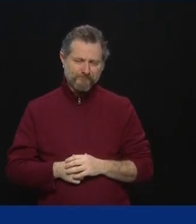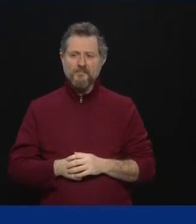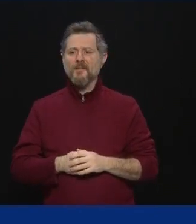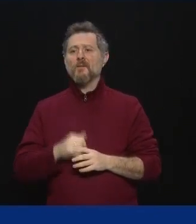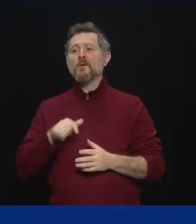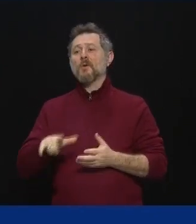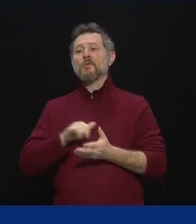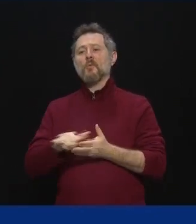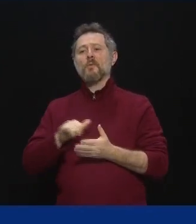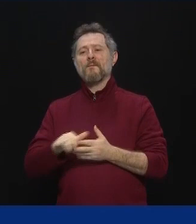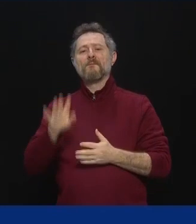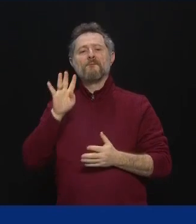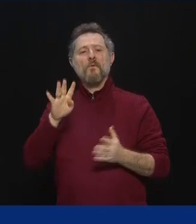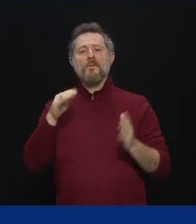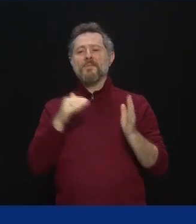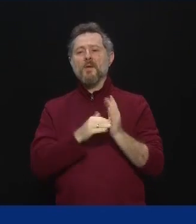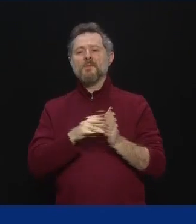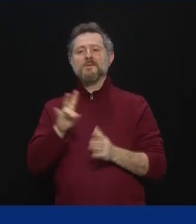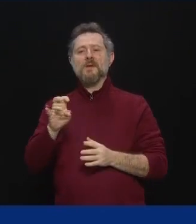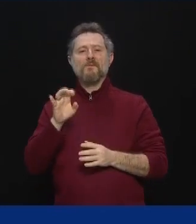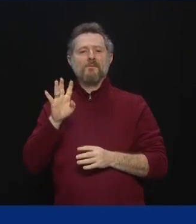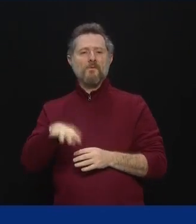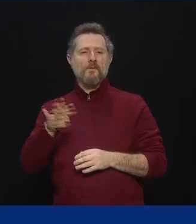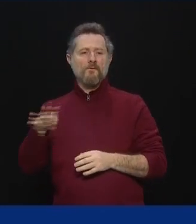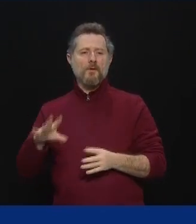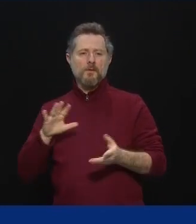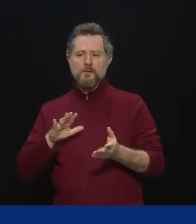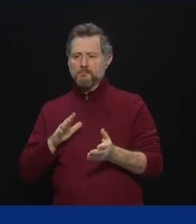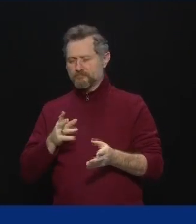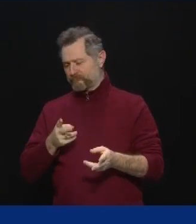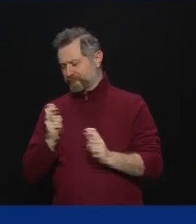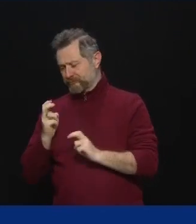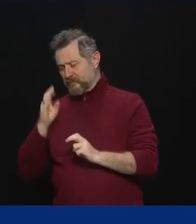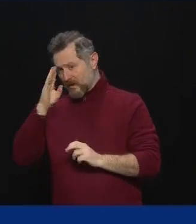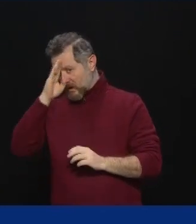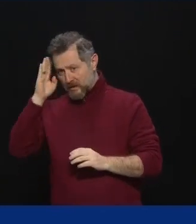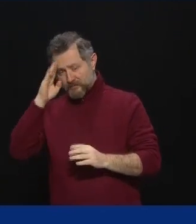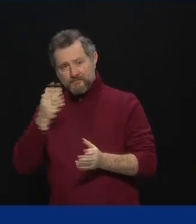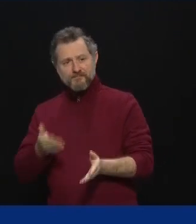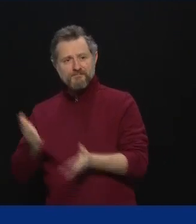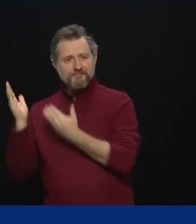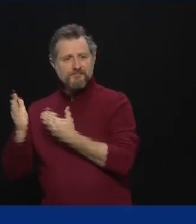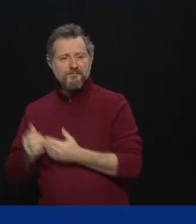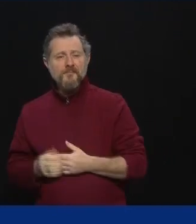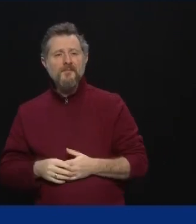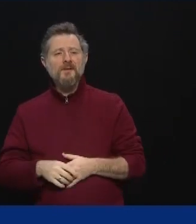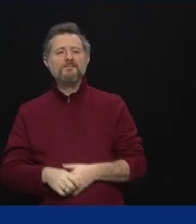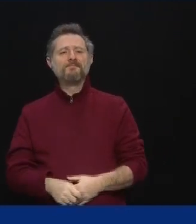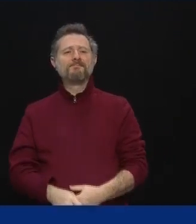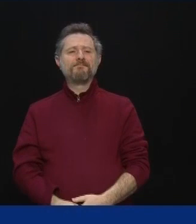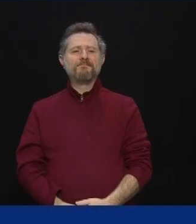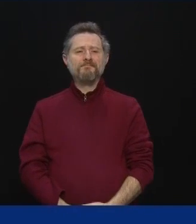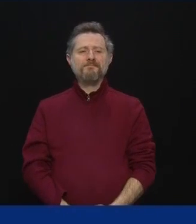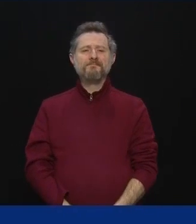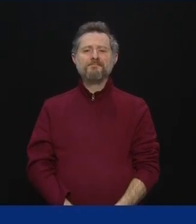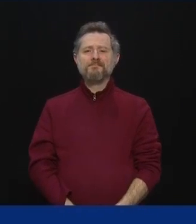THOSE IN NEW YORK BUT 800,000 LOST SINCE BEGINNING OF THIS PANDEMIC. WE HAD 4,744 NEW YORKERS